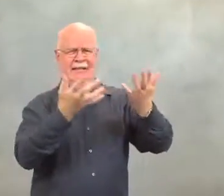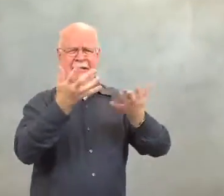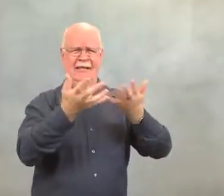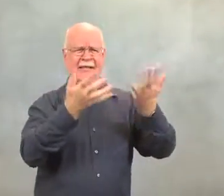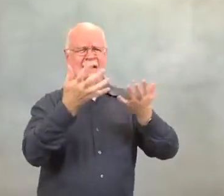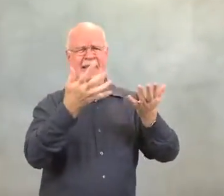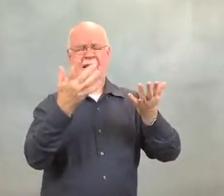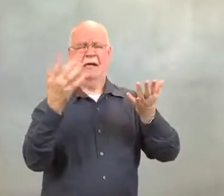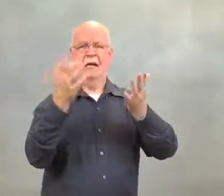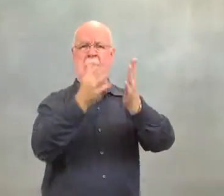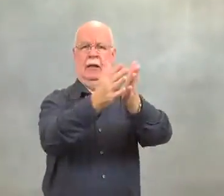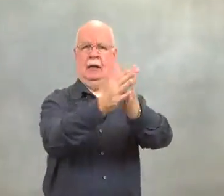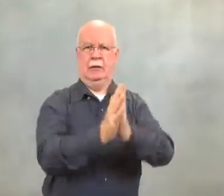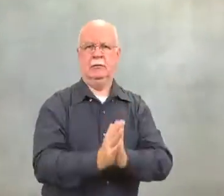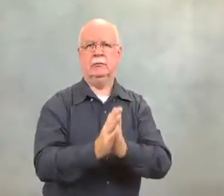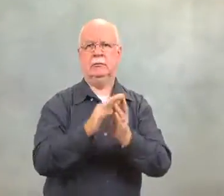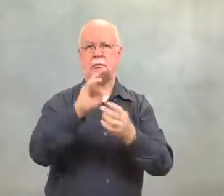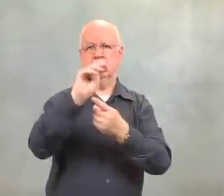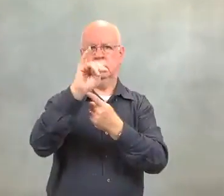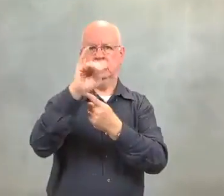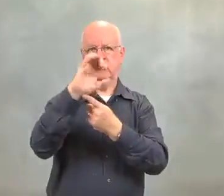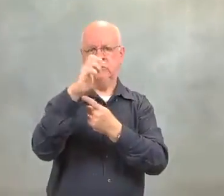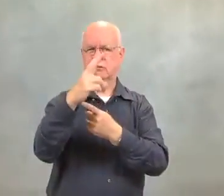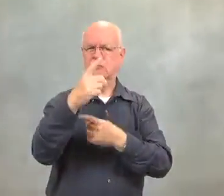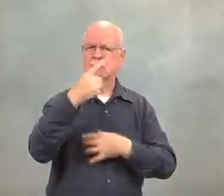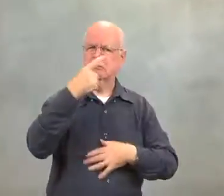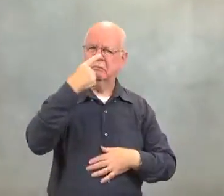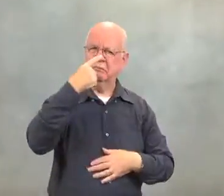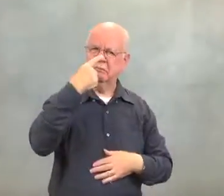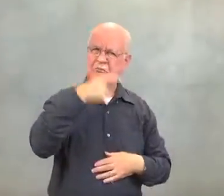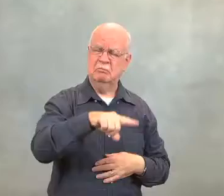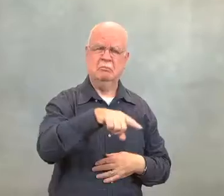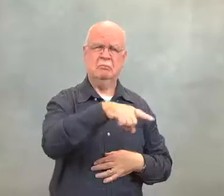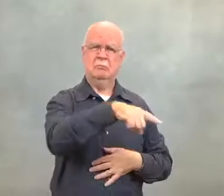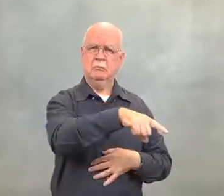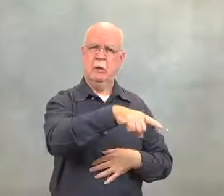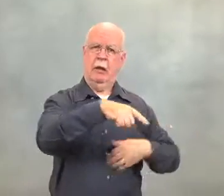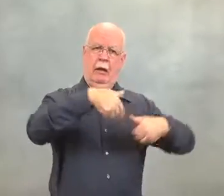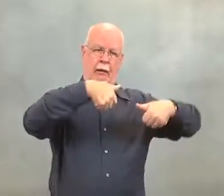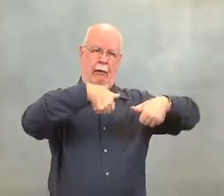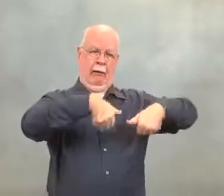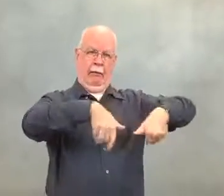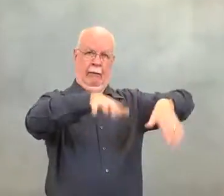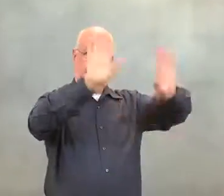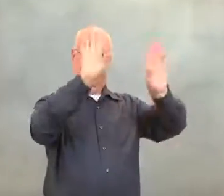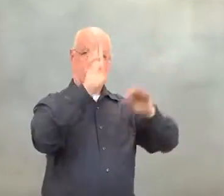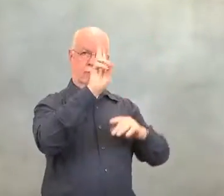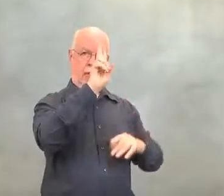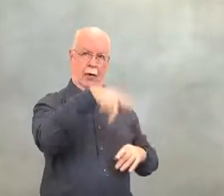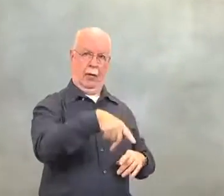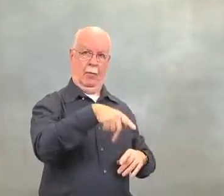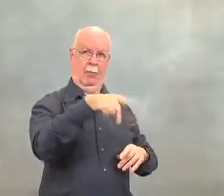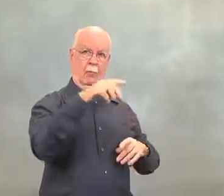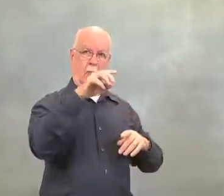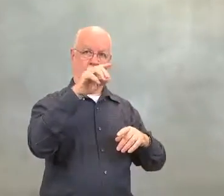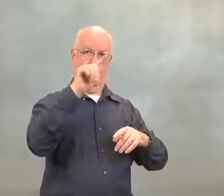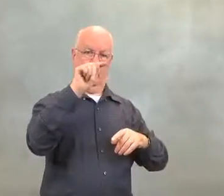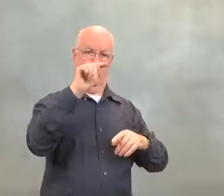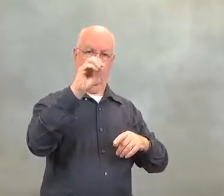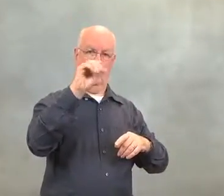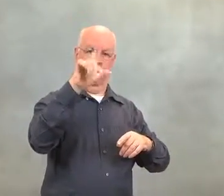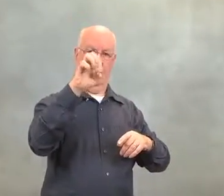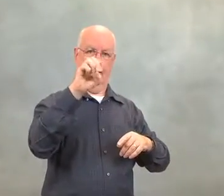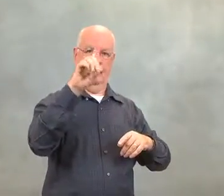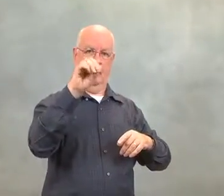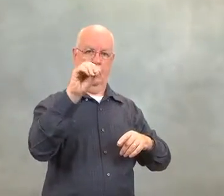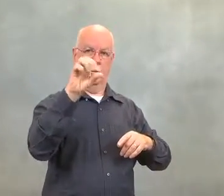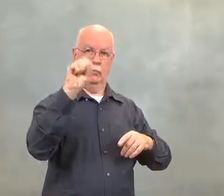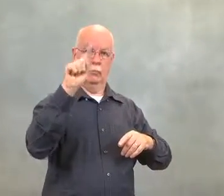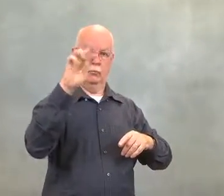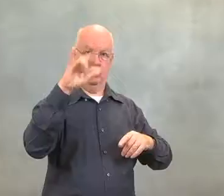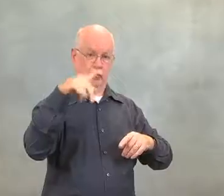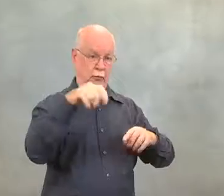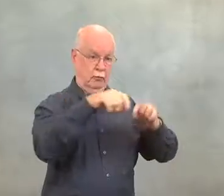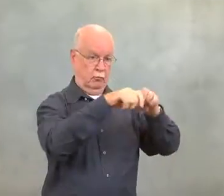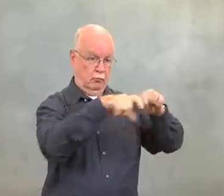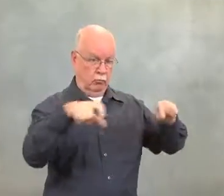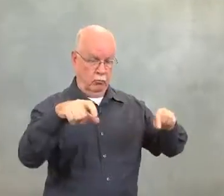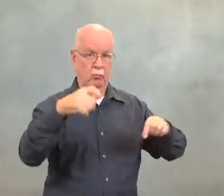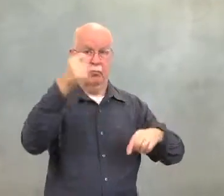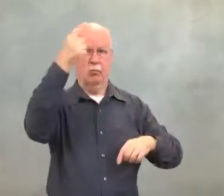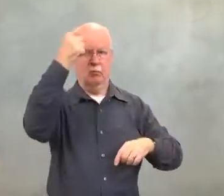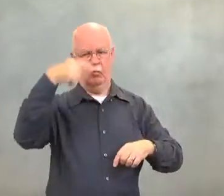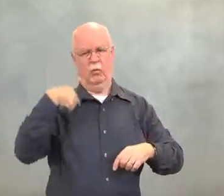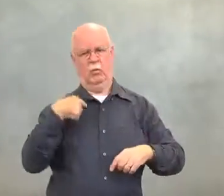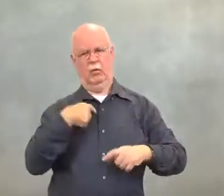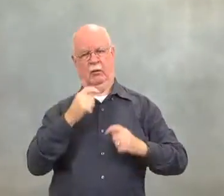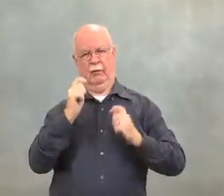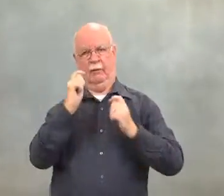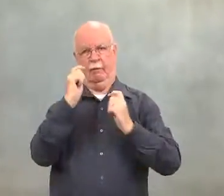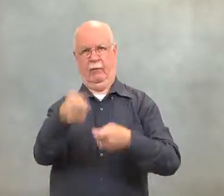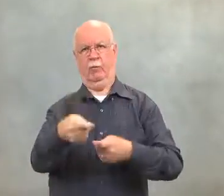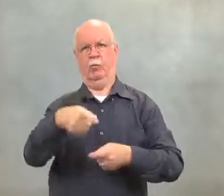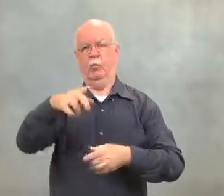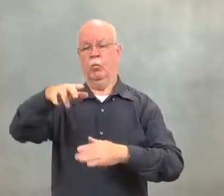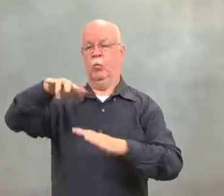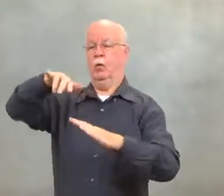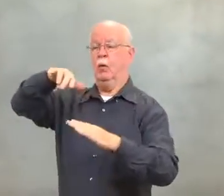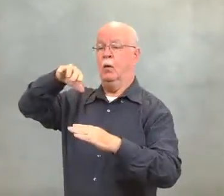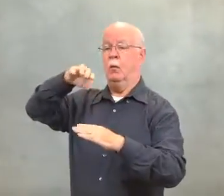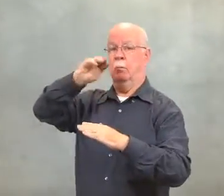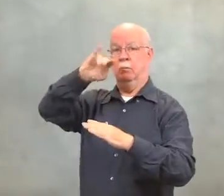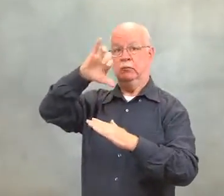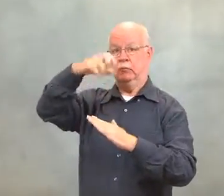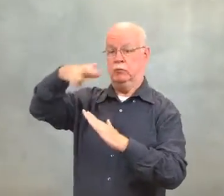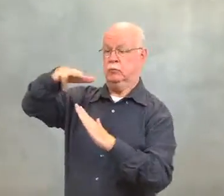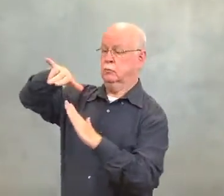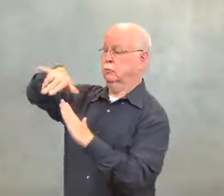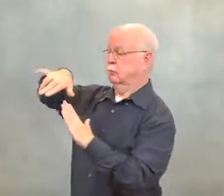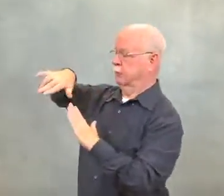It asked Michigan to give up rights to the Toledo Strip in exchange for something.